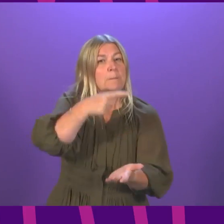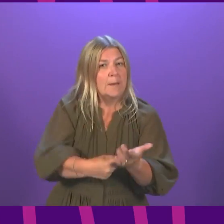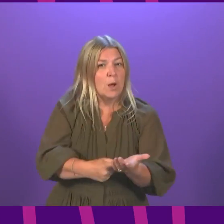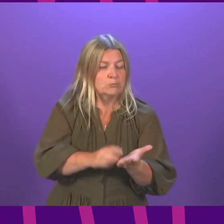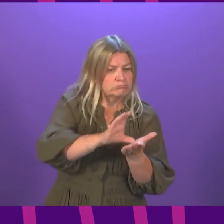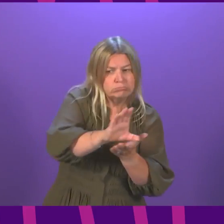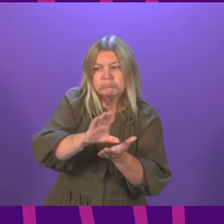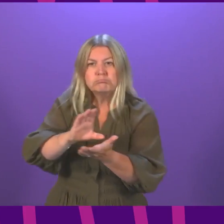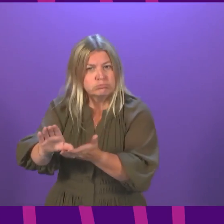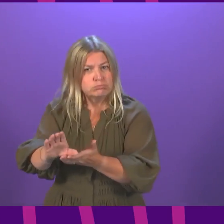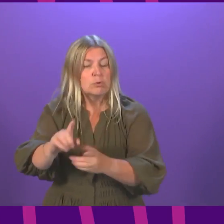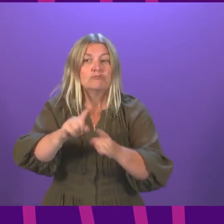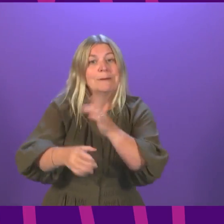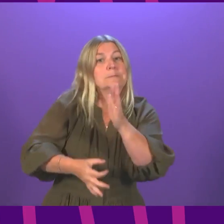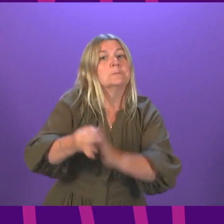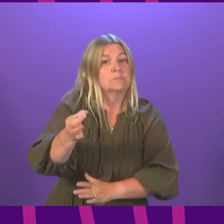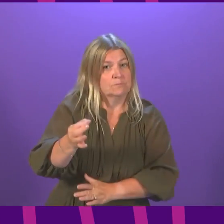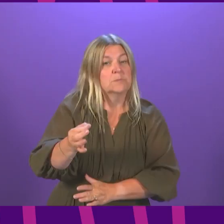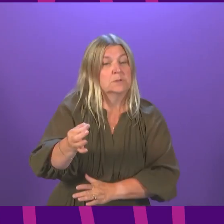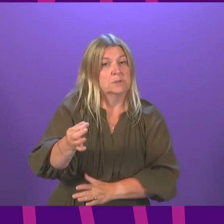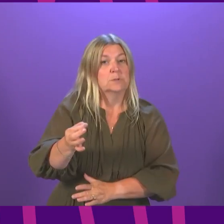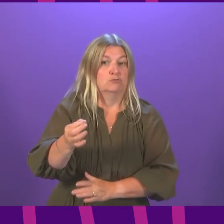specific improvements to meet the standards this year.